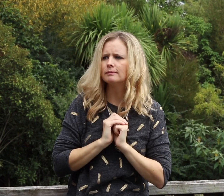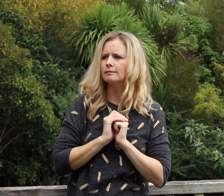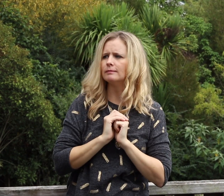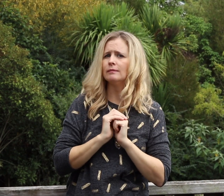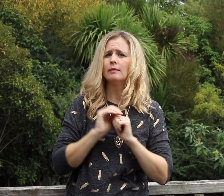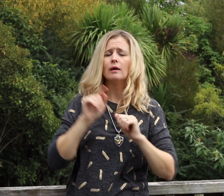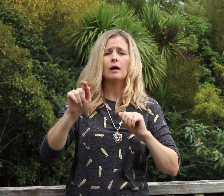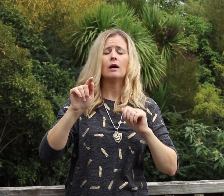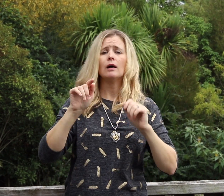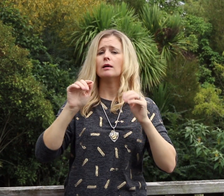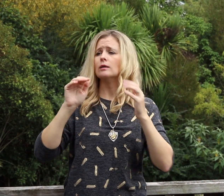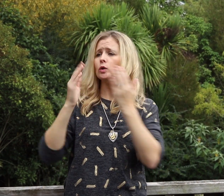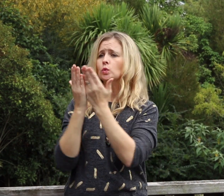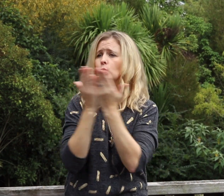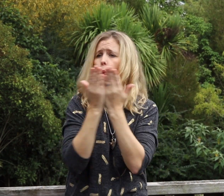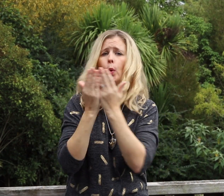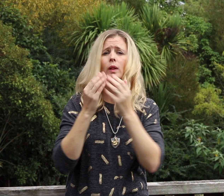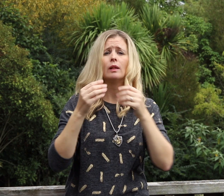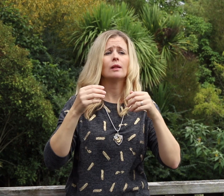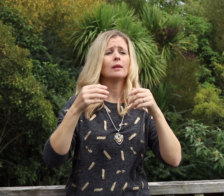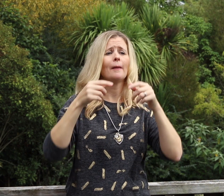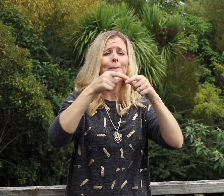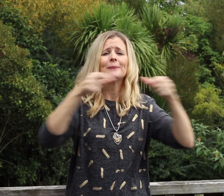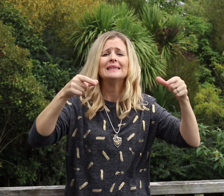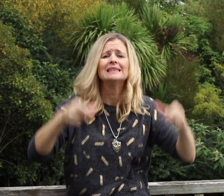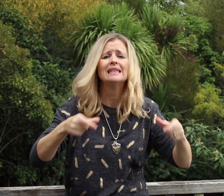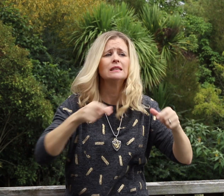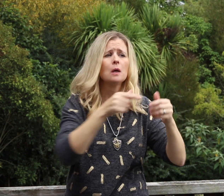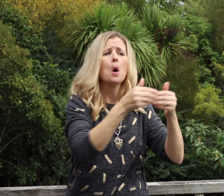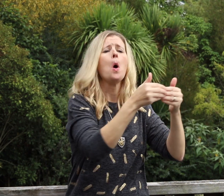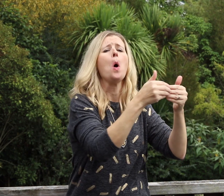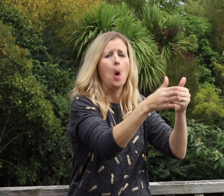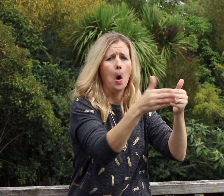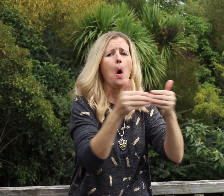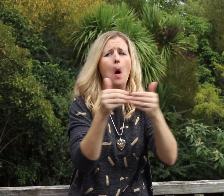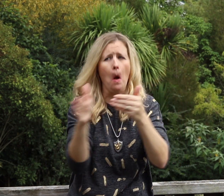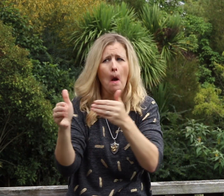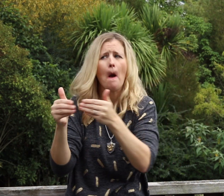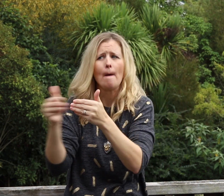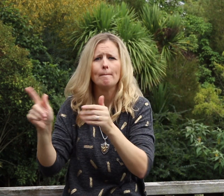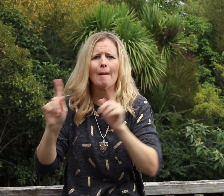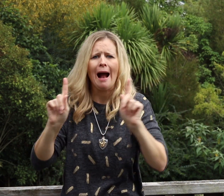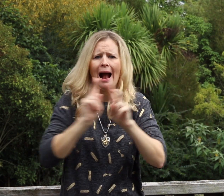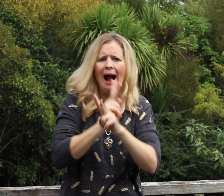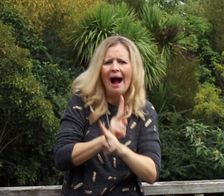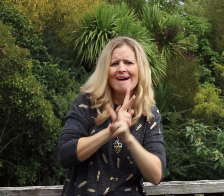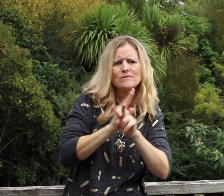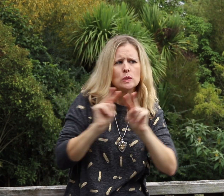remained open but with caution. The third level was more tight